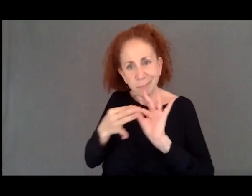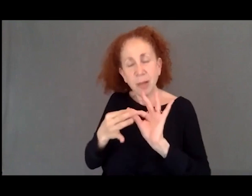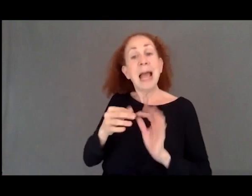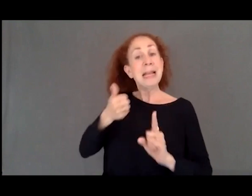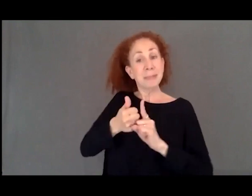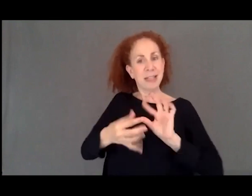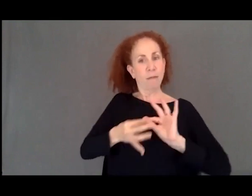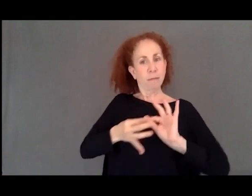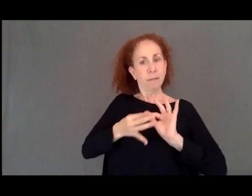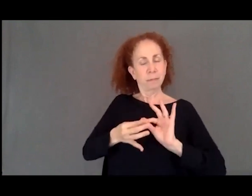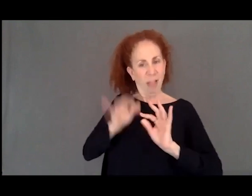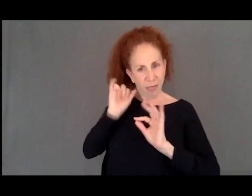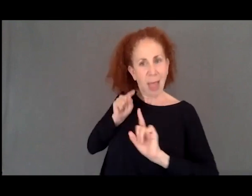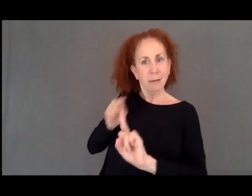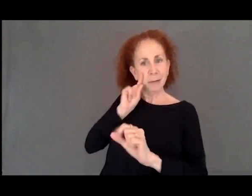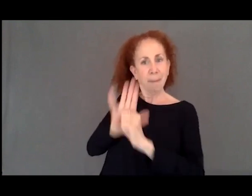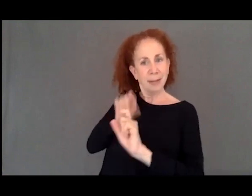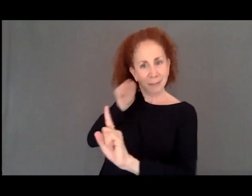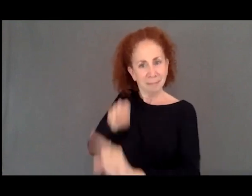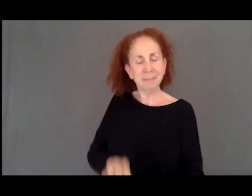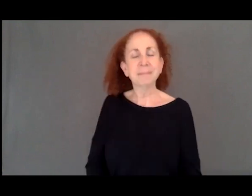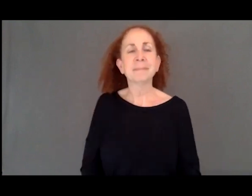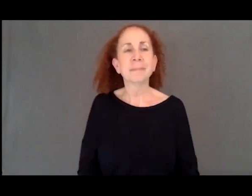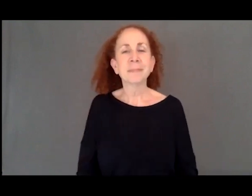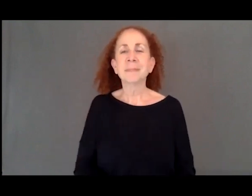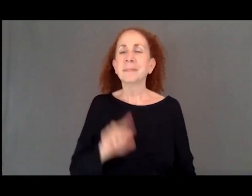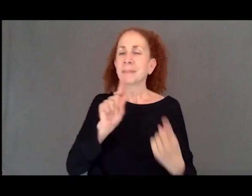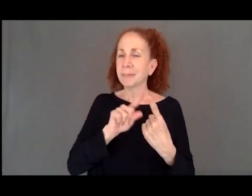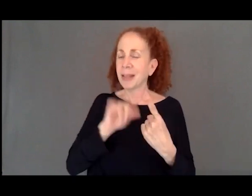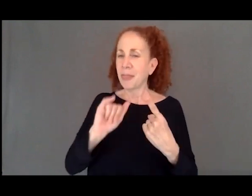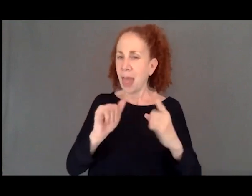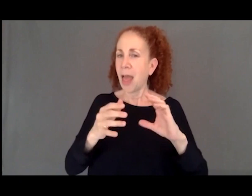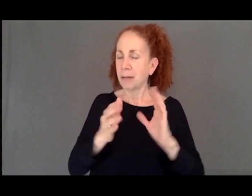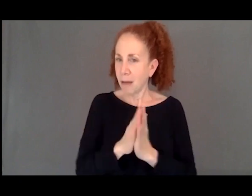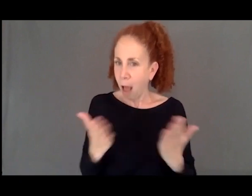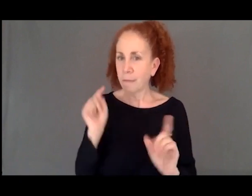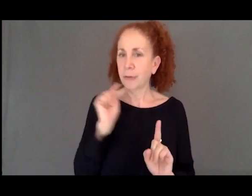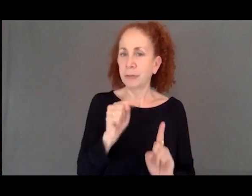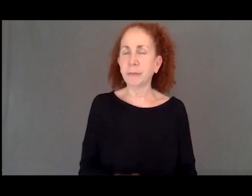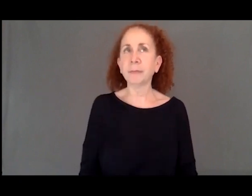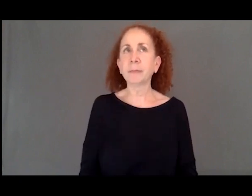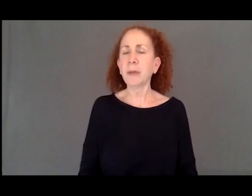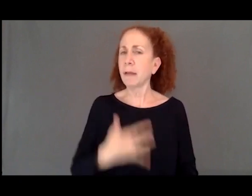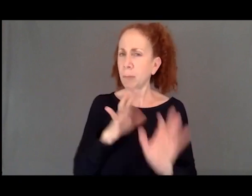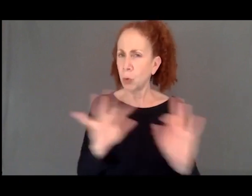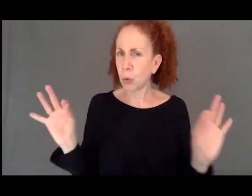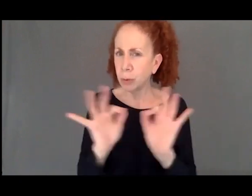But it was a novel that-- it was, to me, so important that it